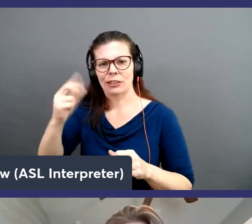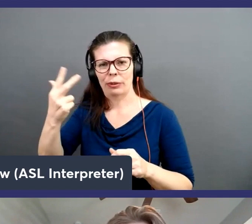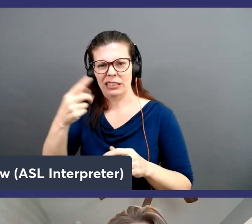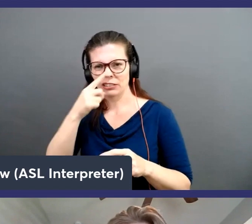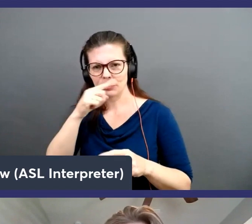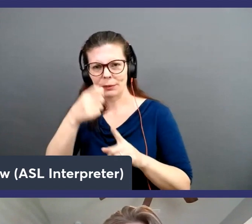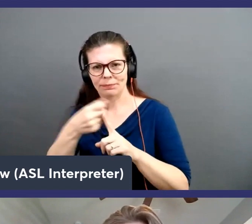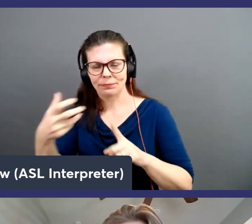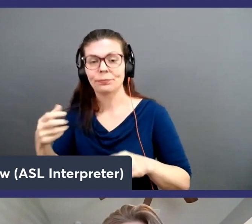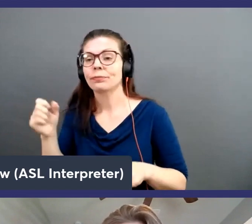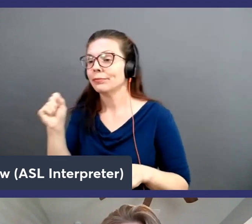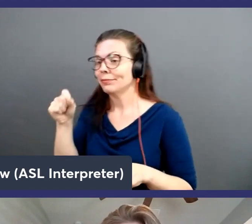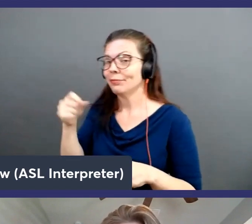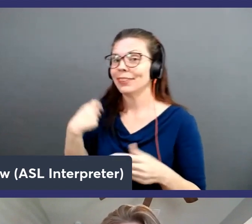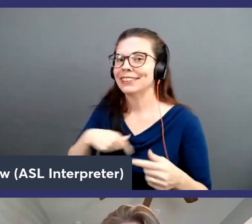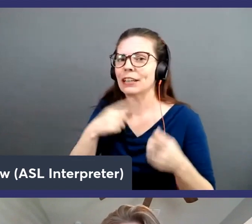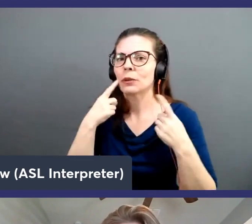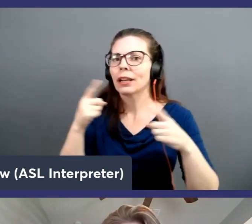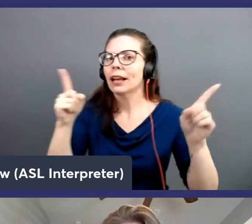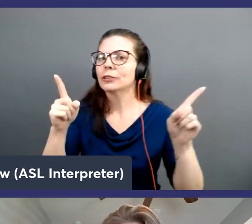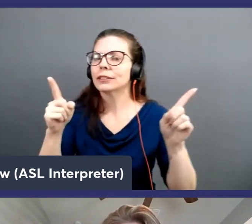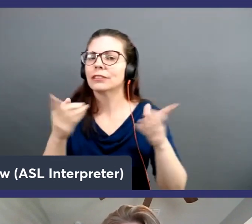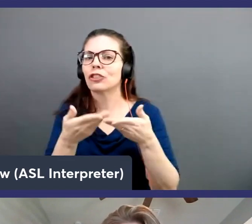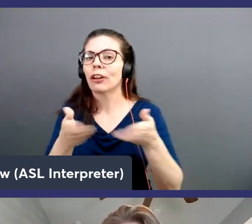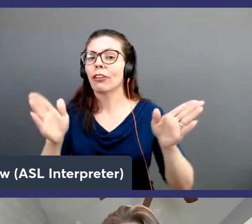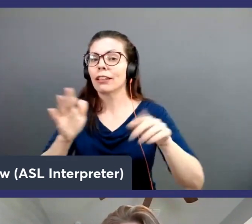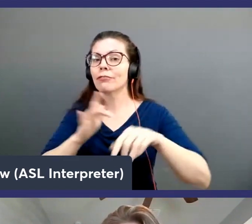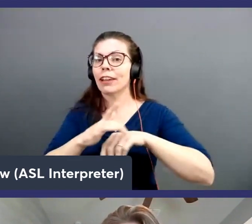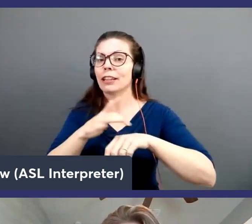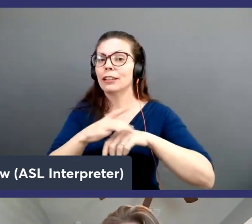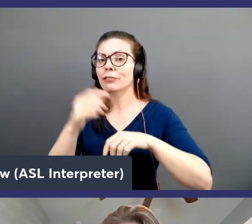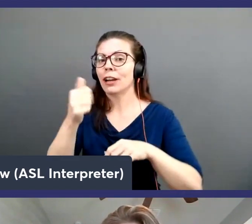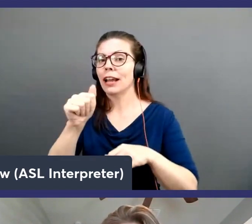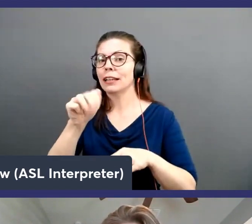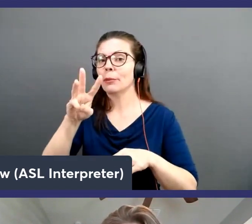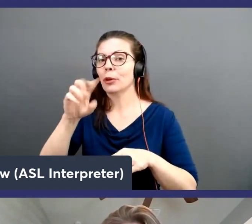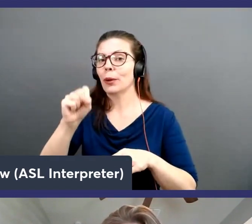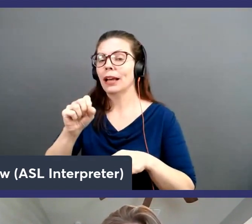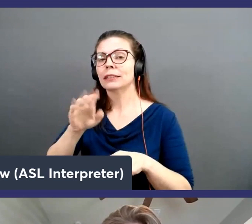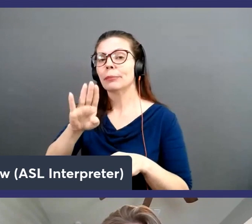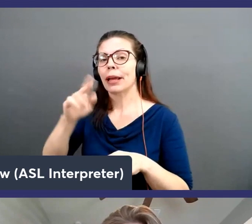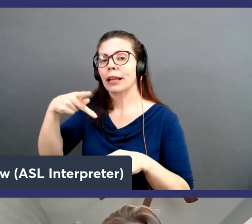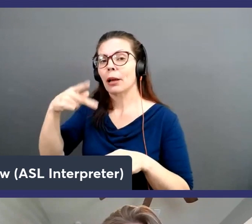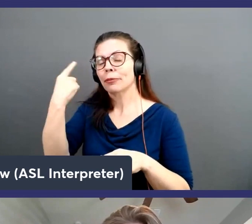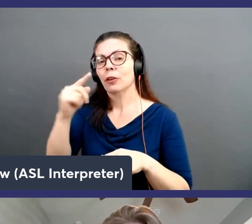Today we are announcing the general availability of AWS Backup for Amazon S3.